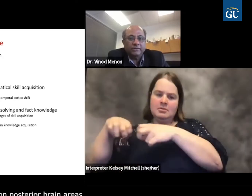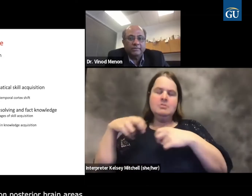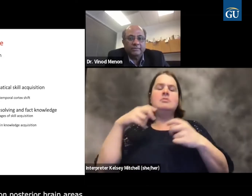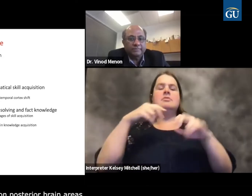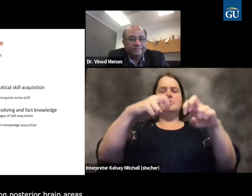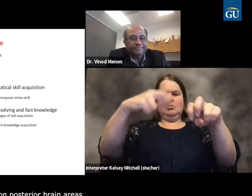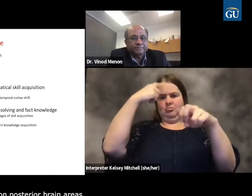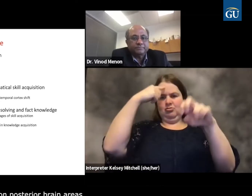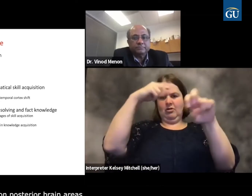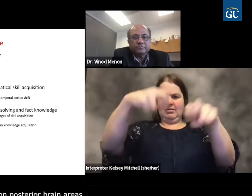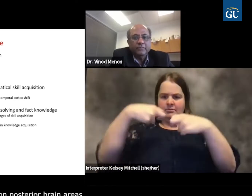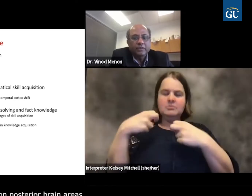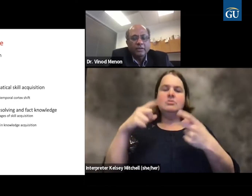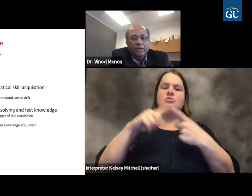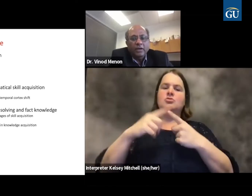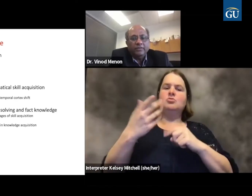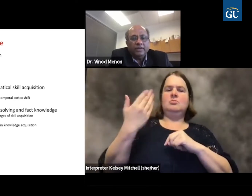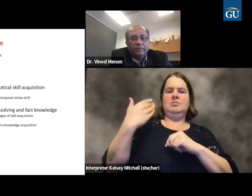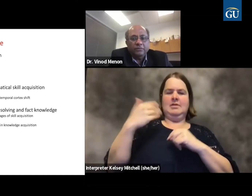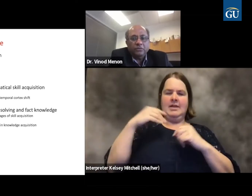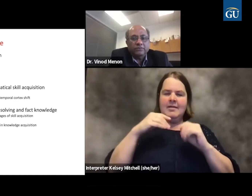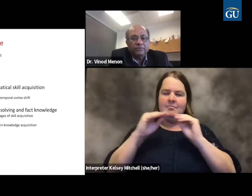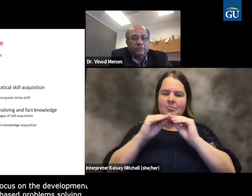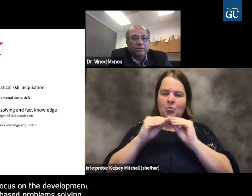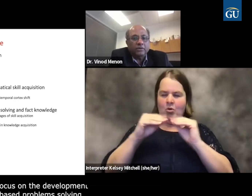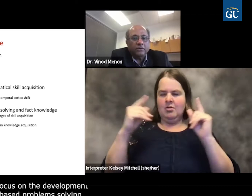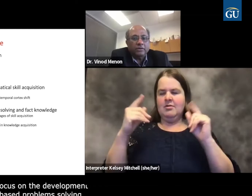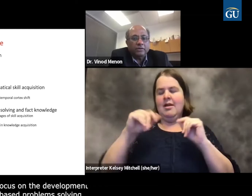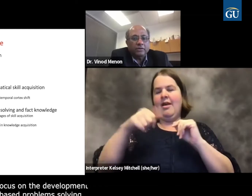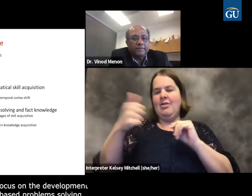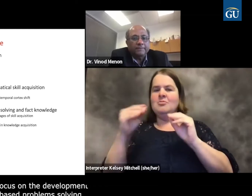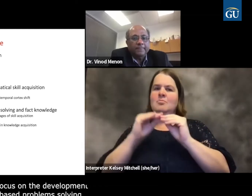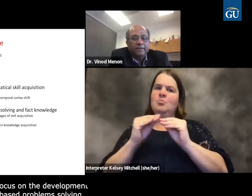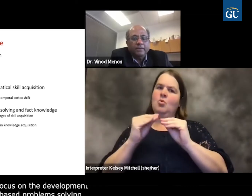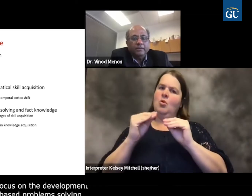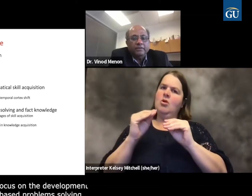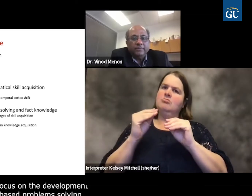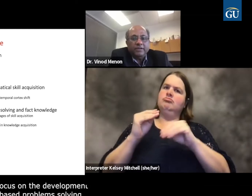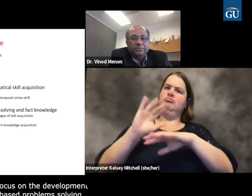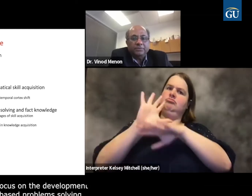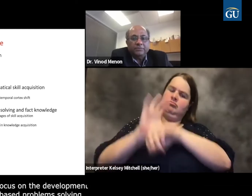posterior brain areas